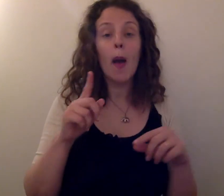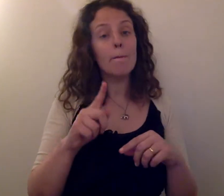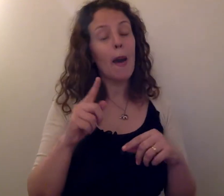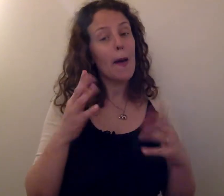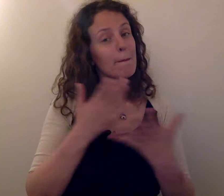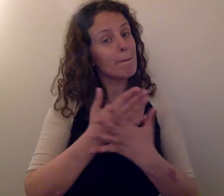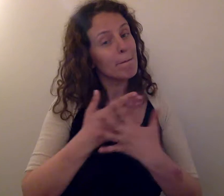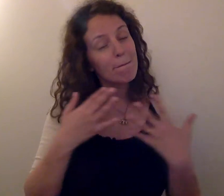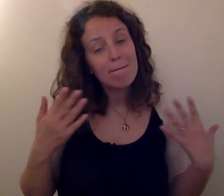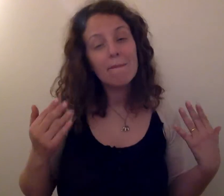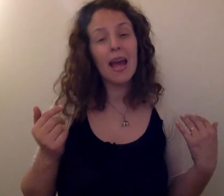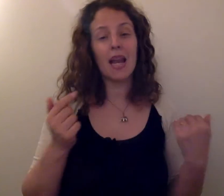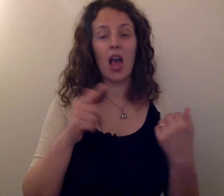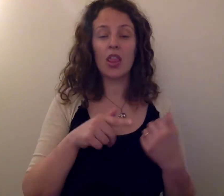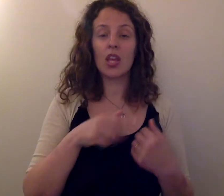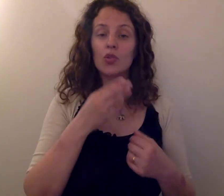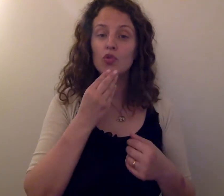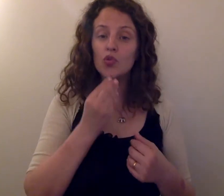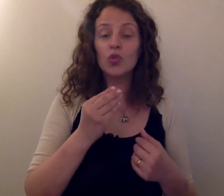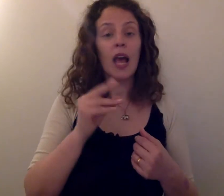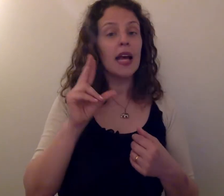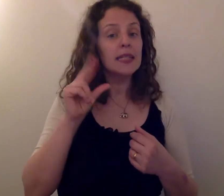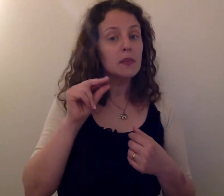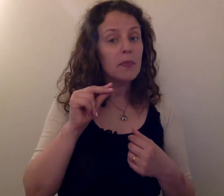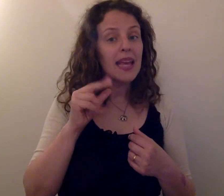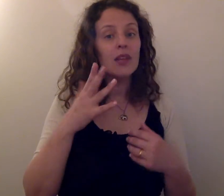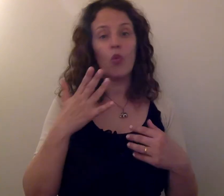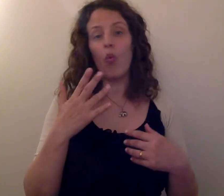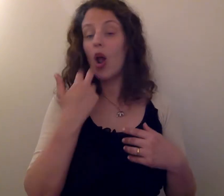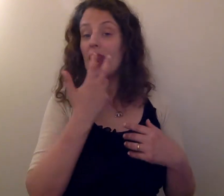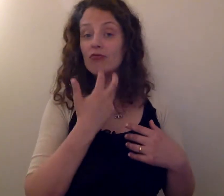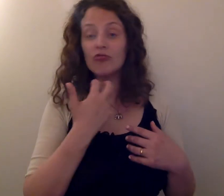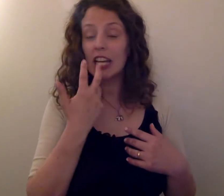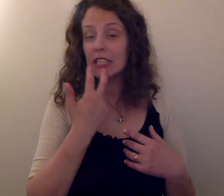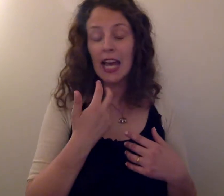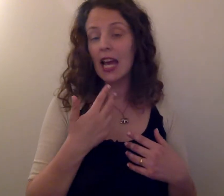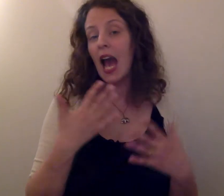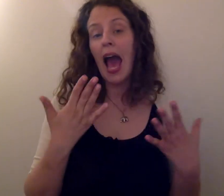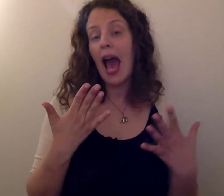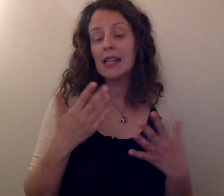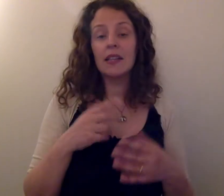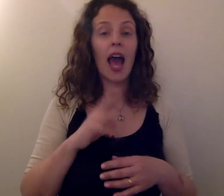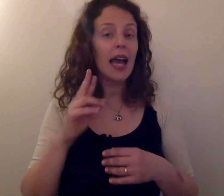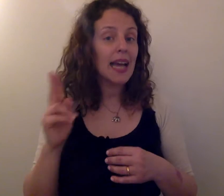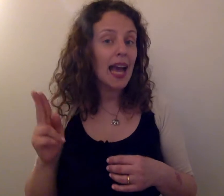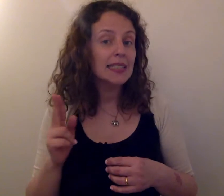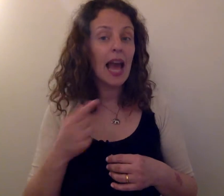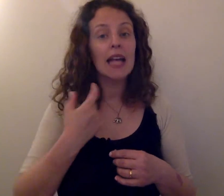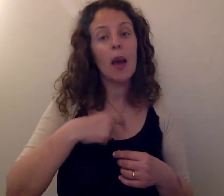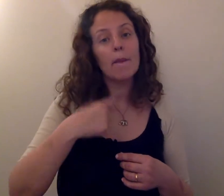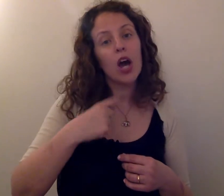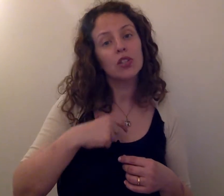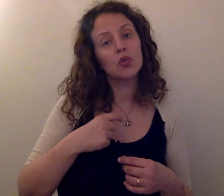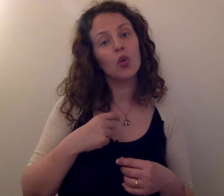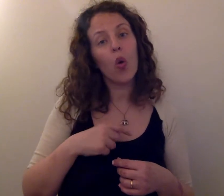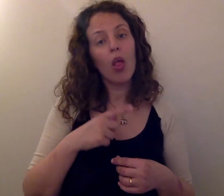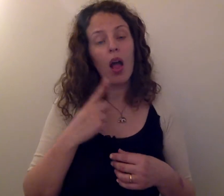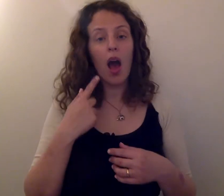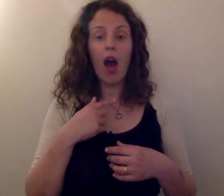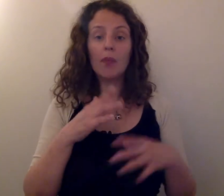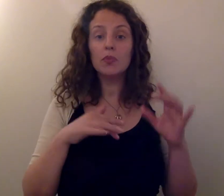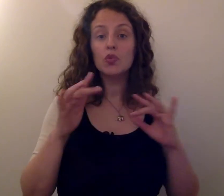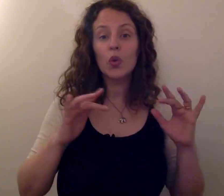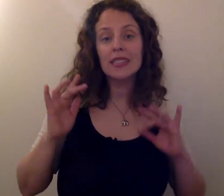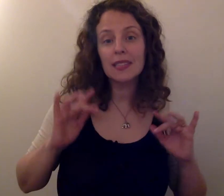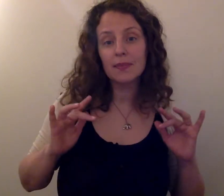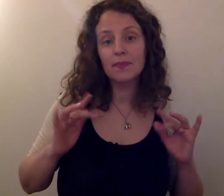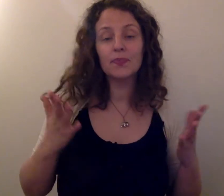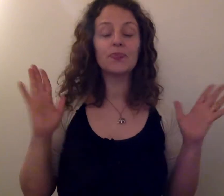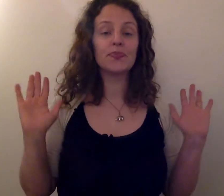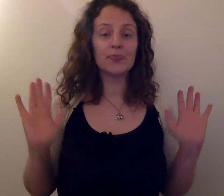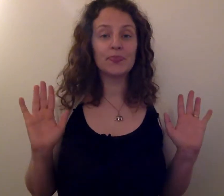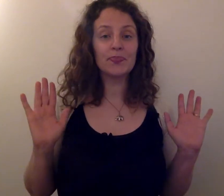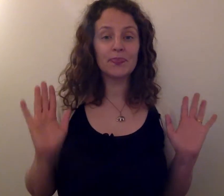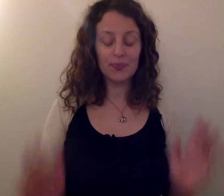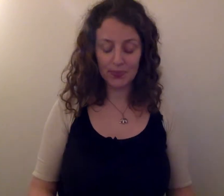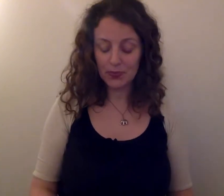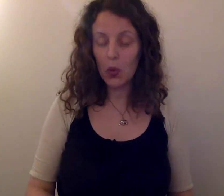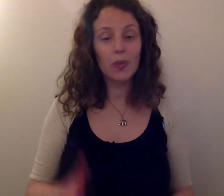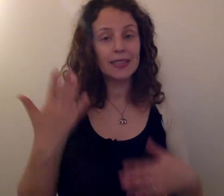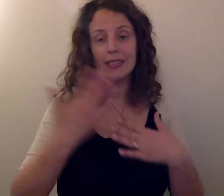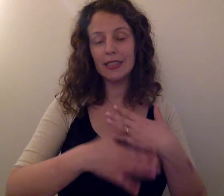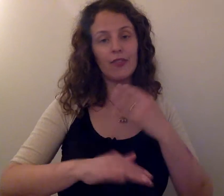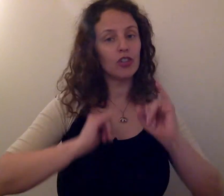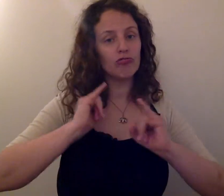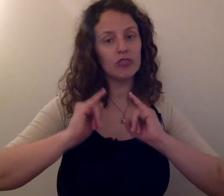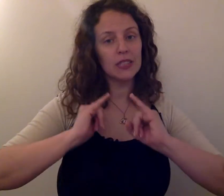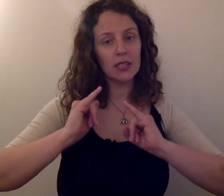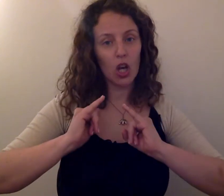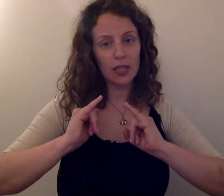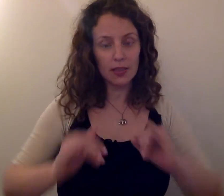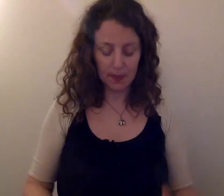But many use speech or lip reading and again it's a personal choice. I never criticise.